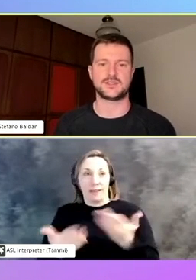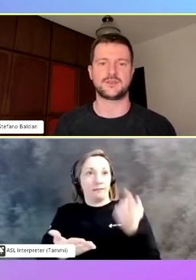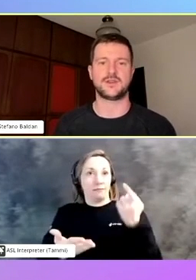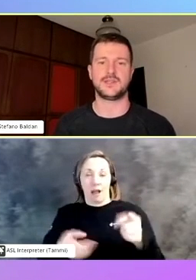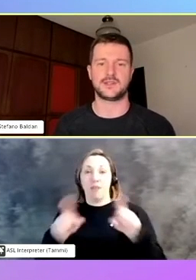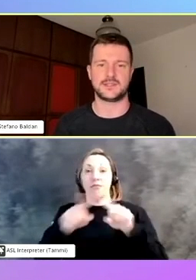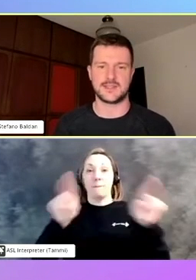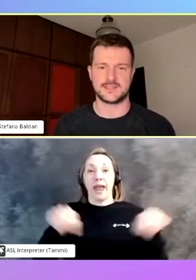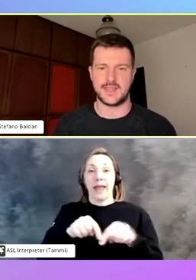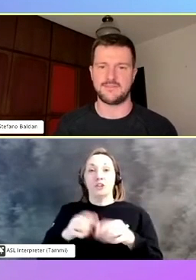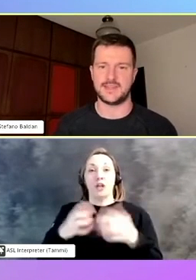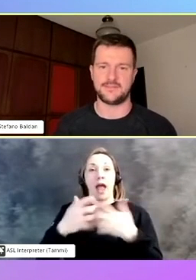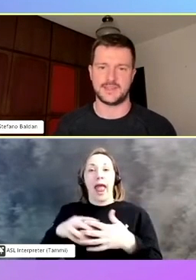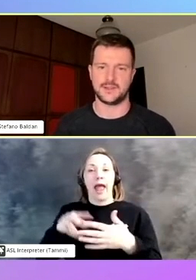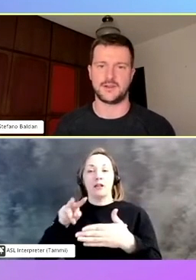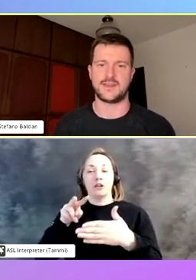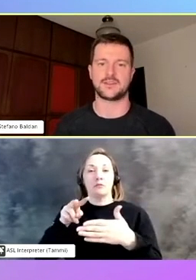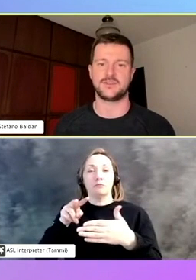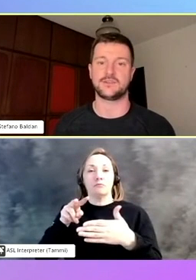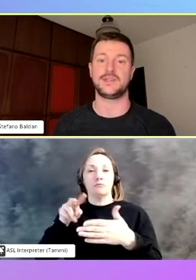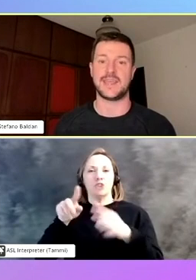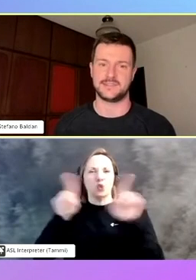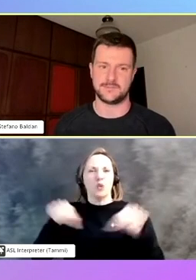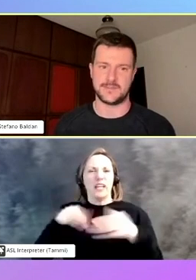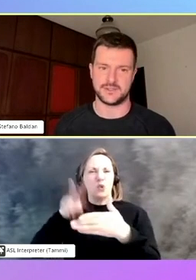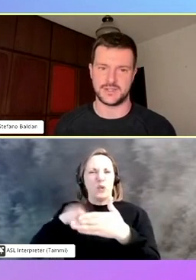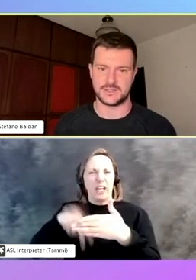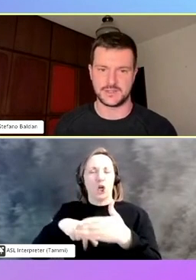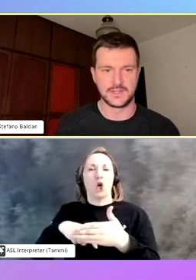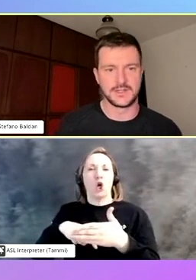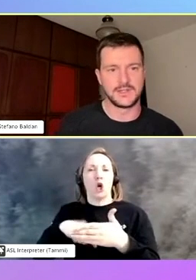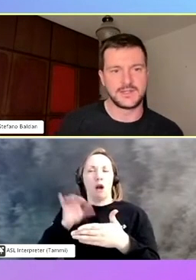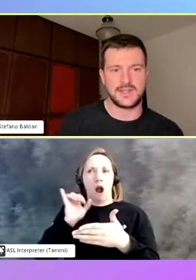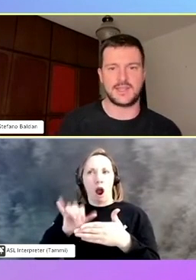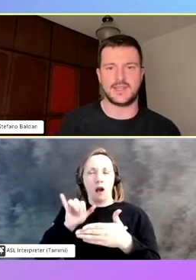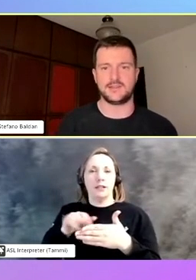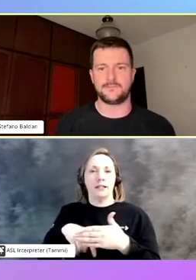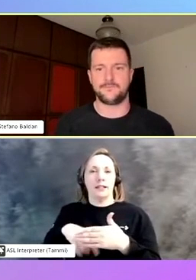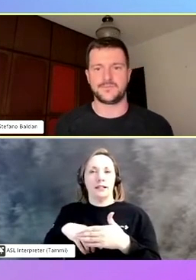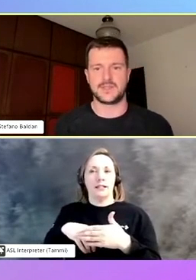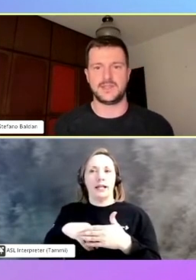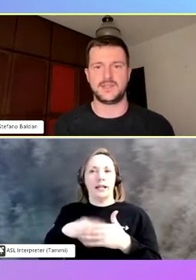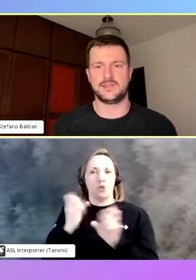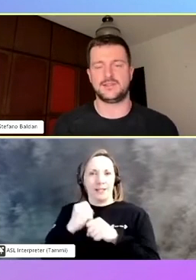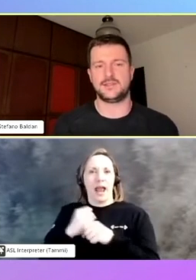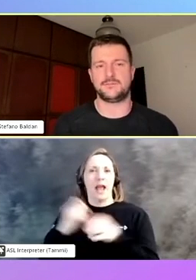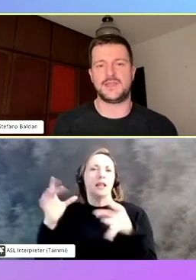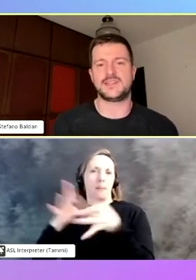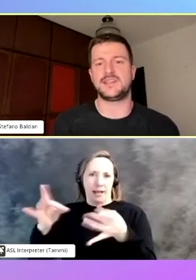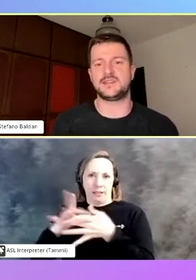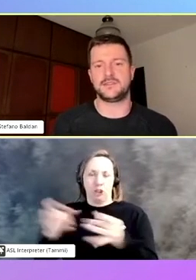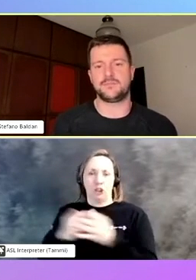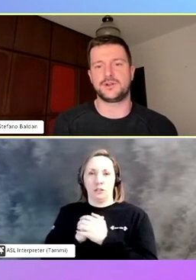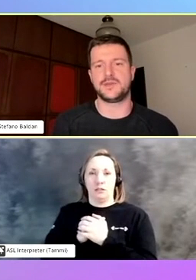The first example would be keyboard accessibility. It's a fundamental aspect of accessibility